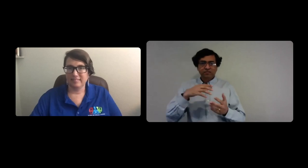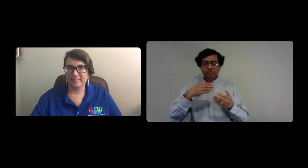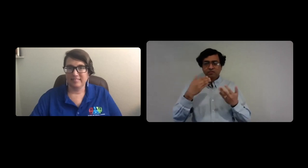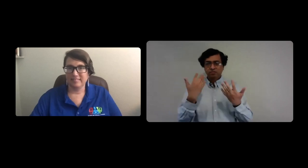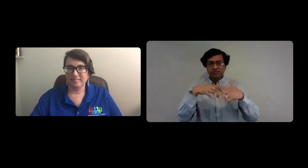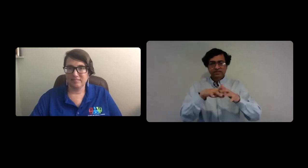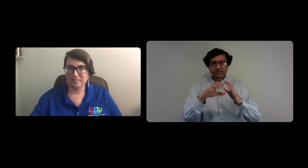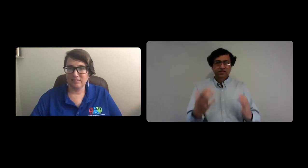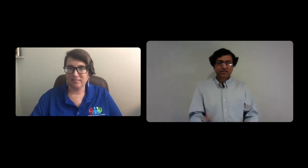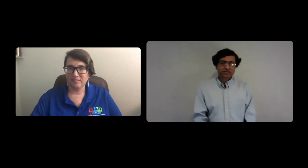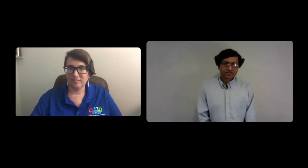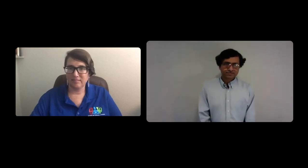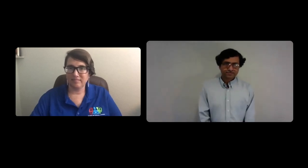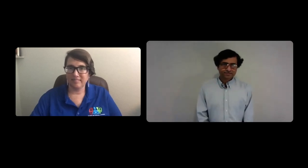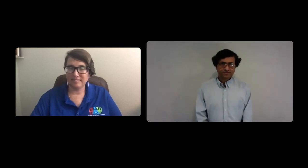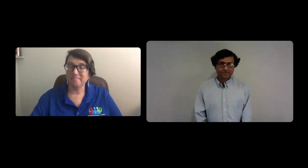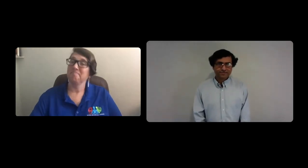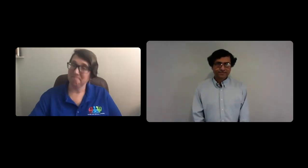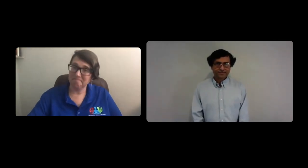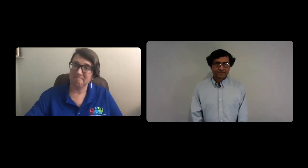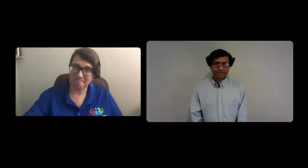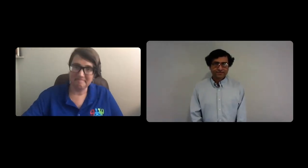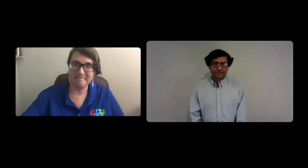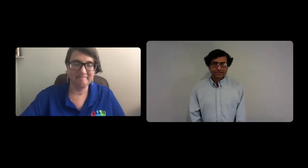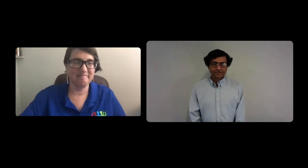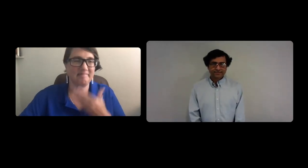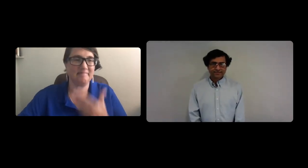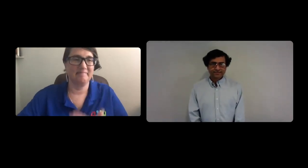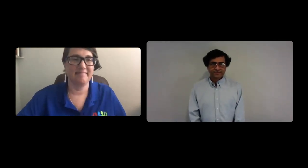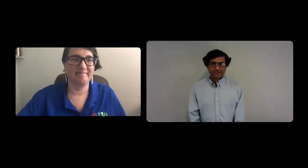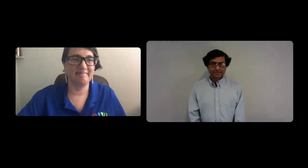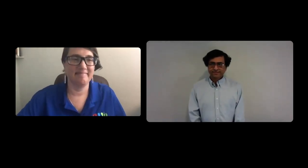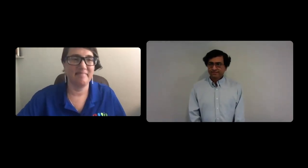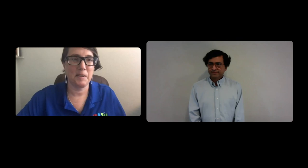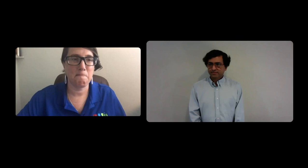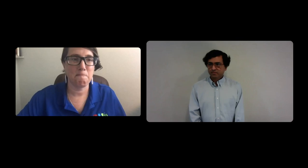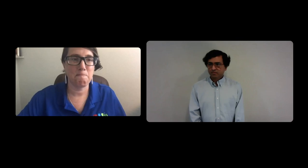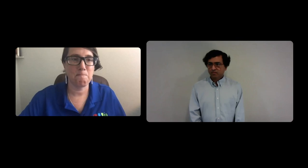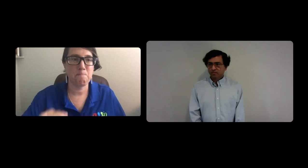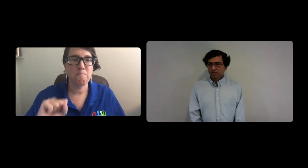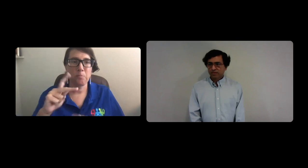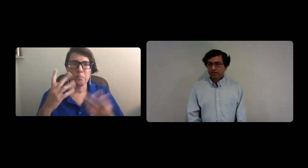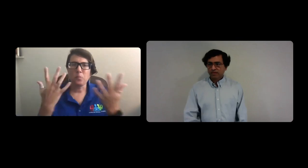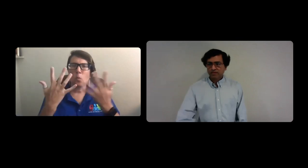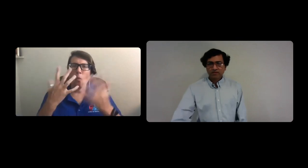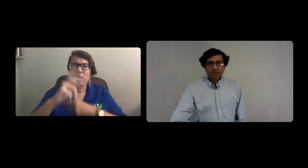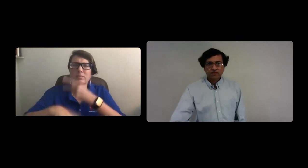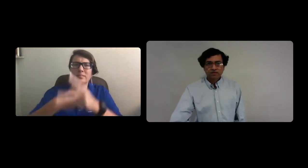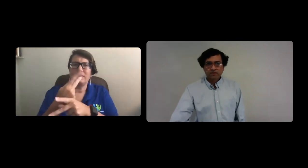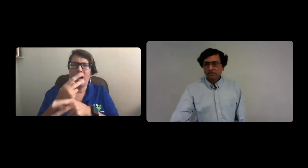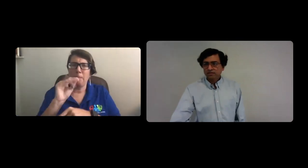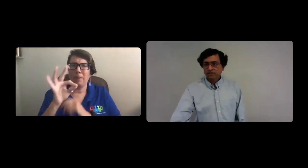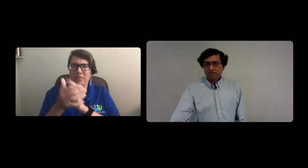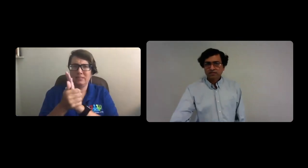deaf people in the service provision as well and that collective synthesis can make a big impact.